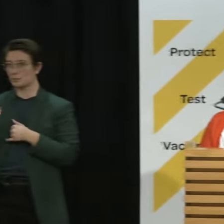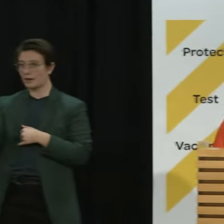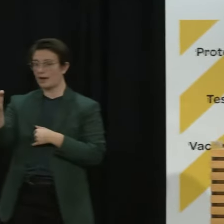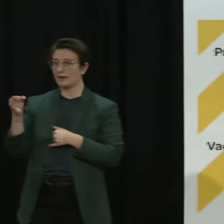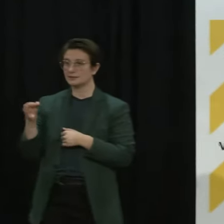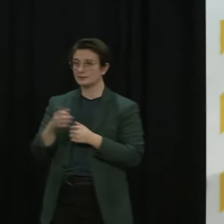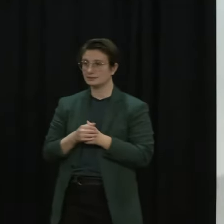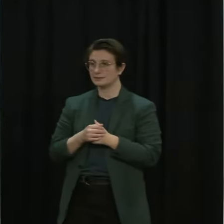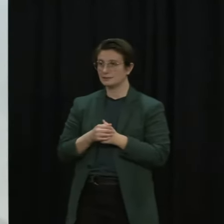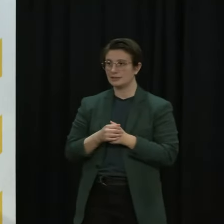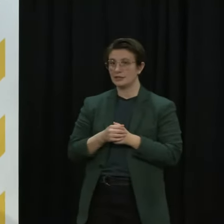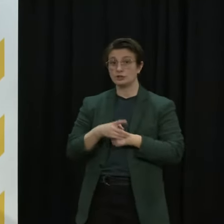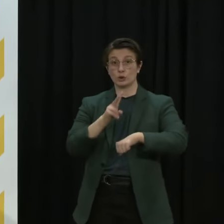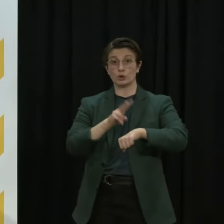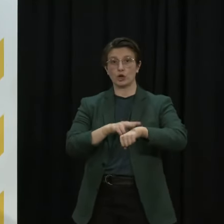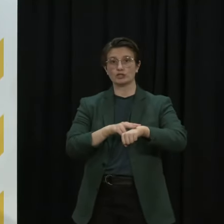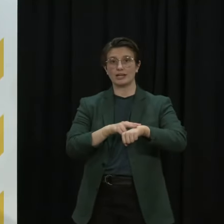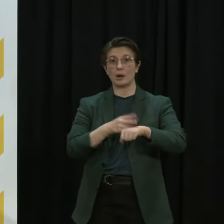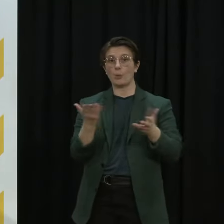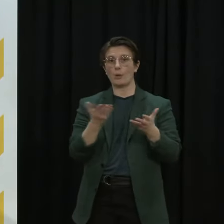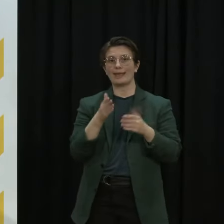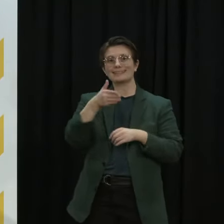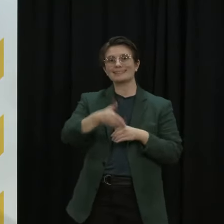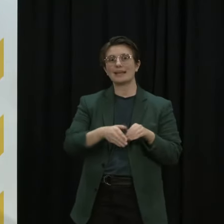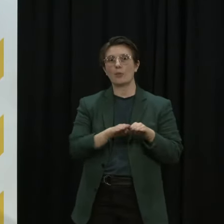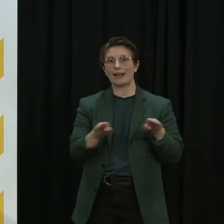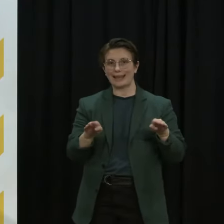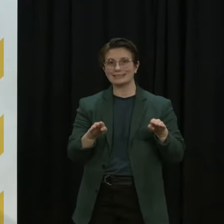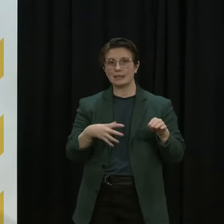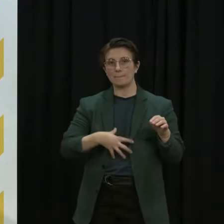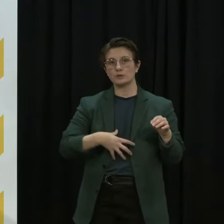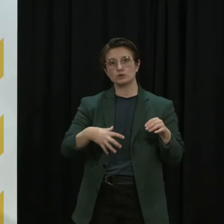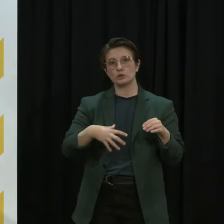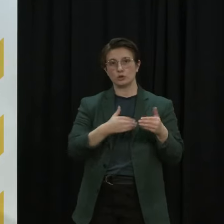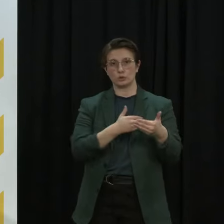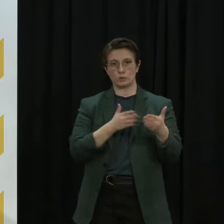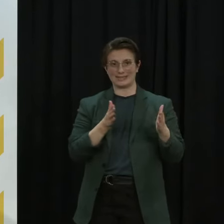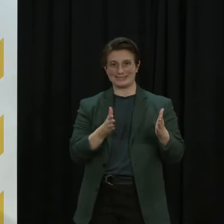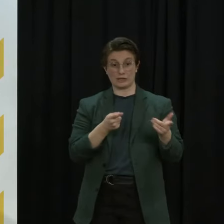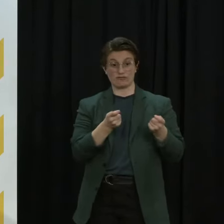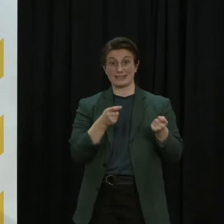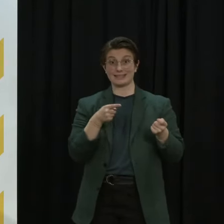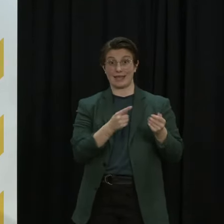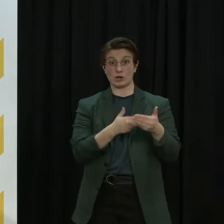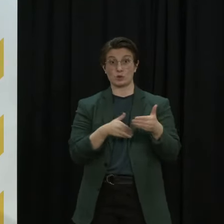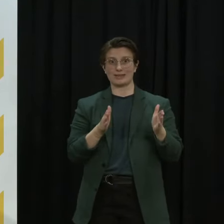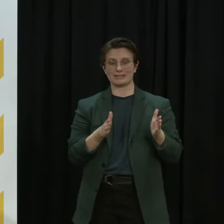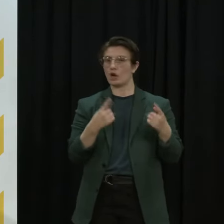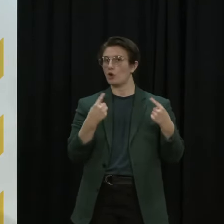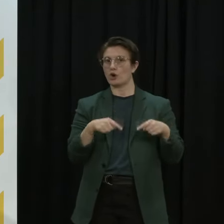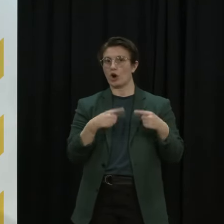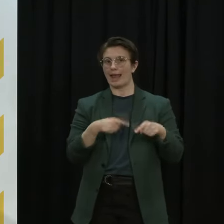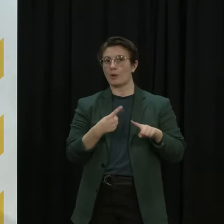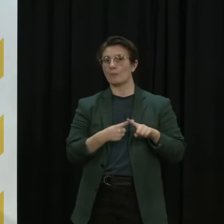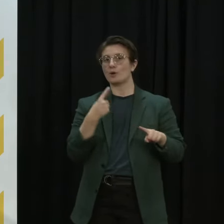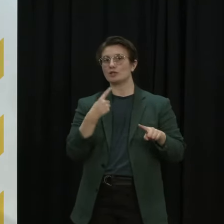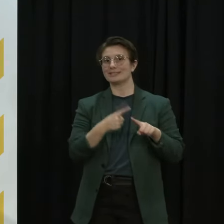public health unit.